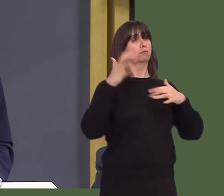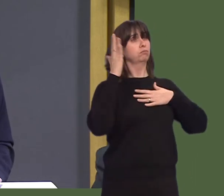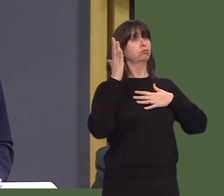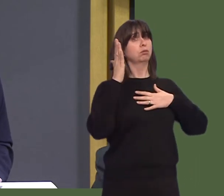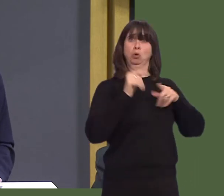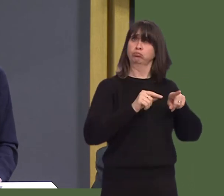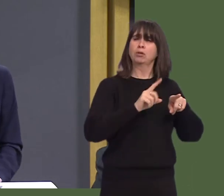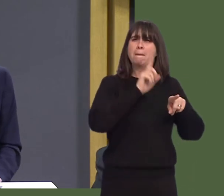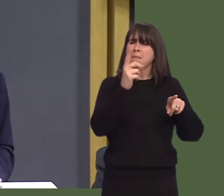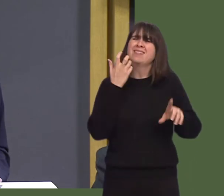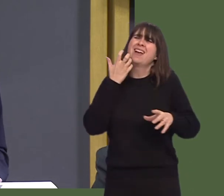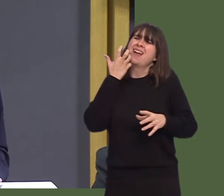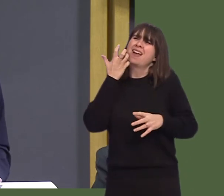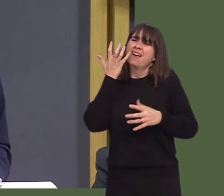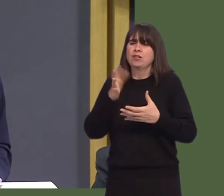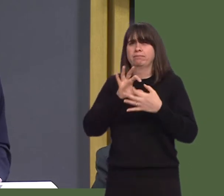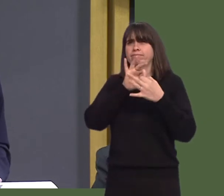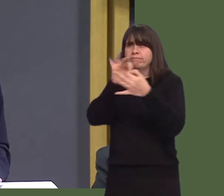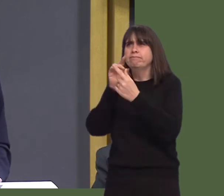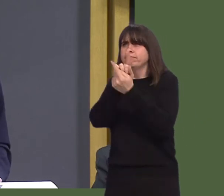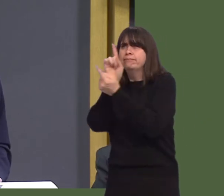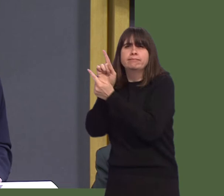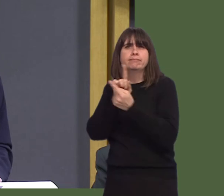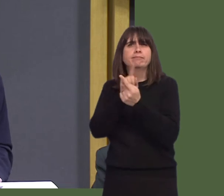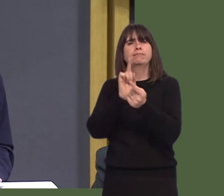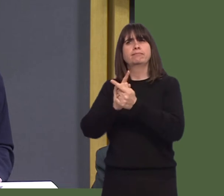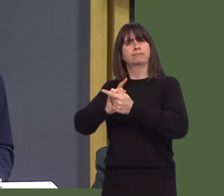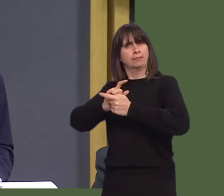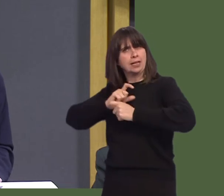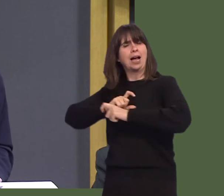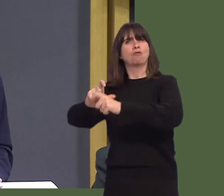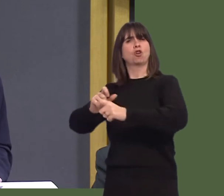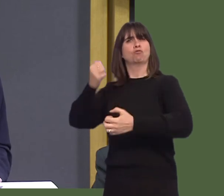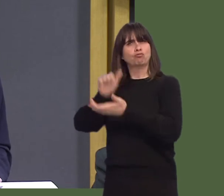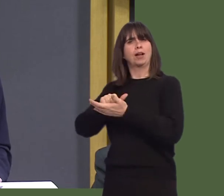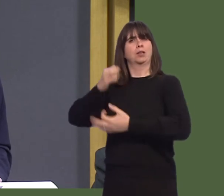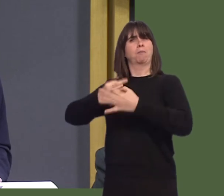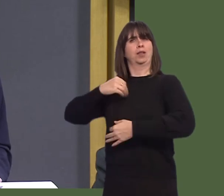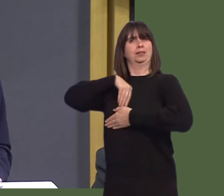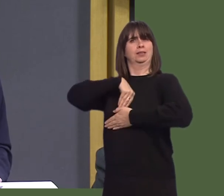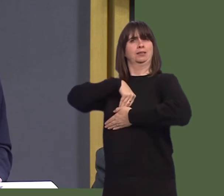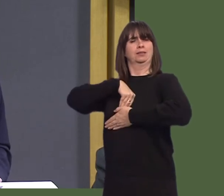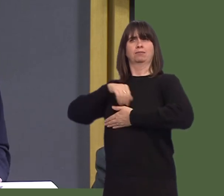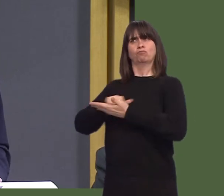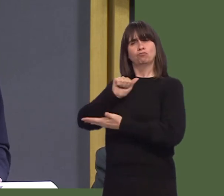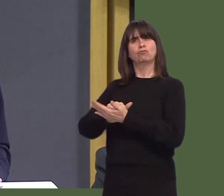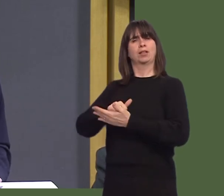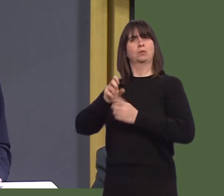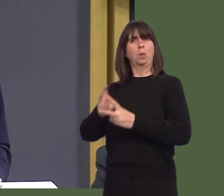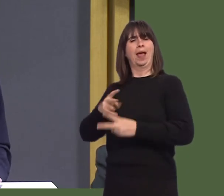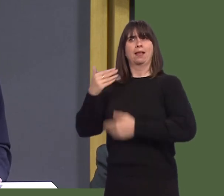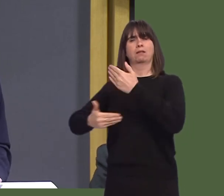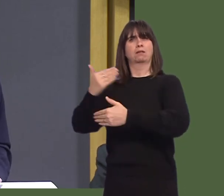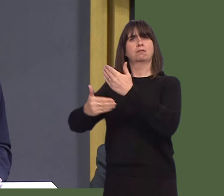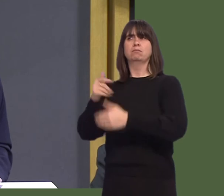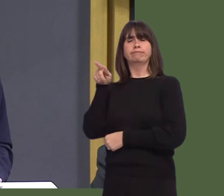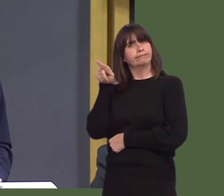She said that South Wales West was one of the poorest areas of Wales, then she went